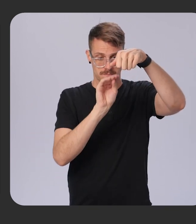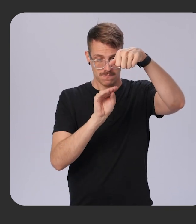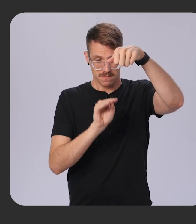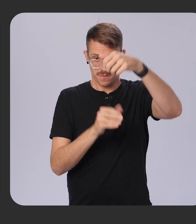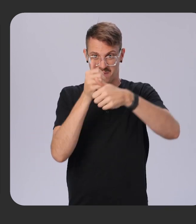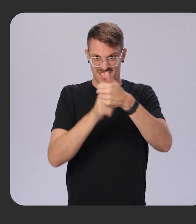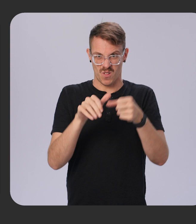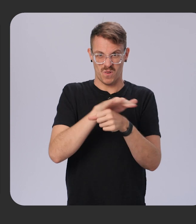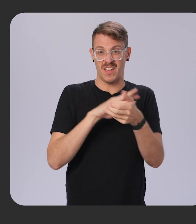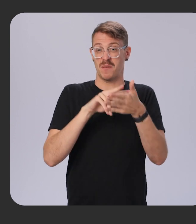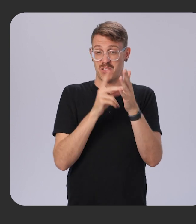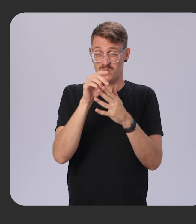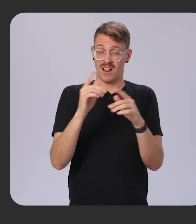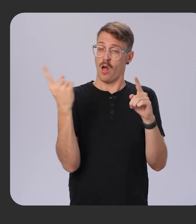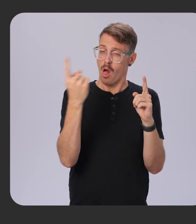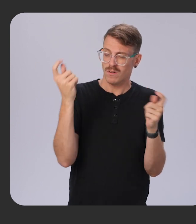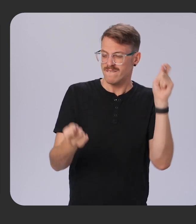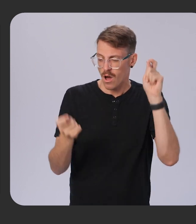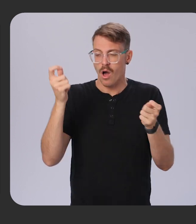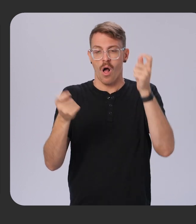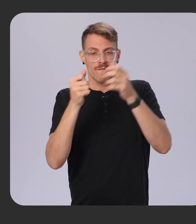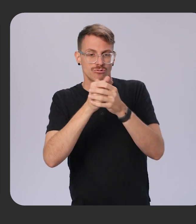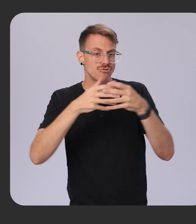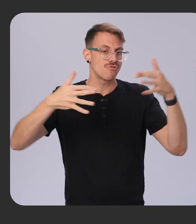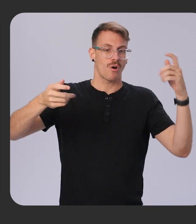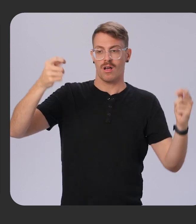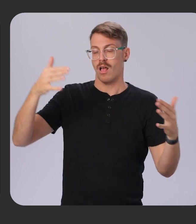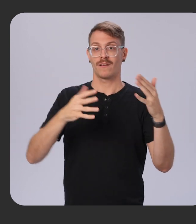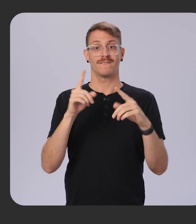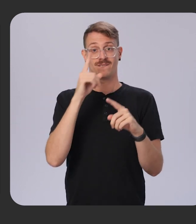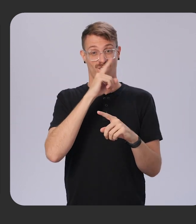evolving dynamic virtual objects to be added to the real world.